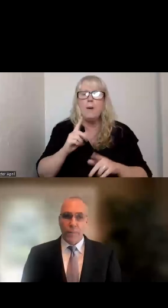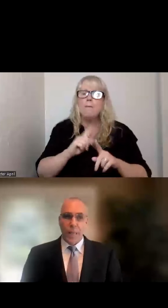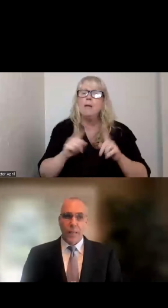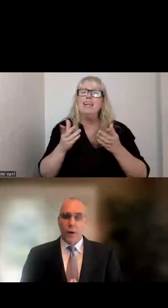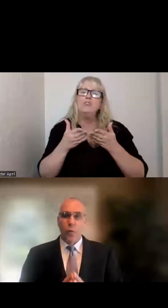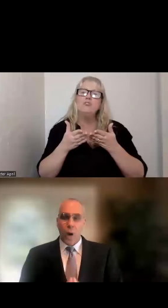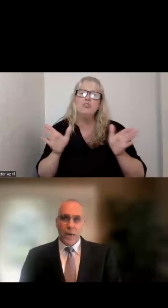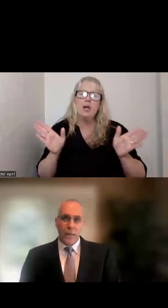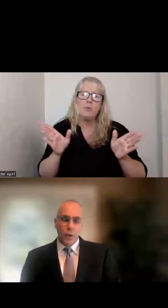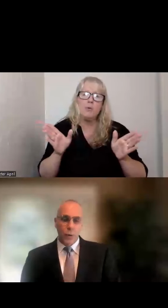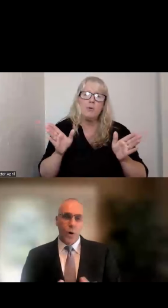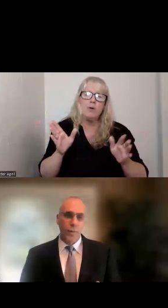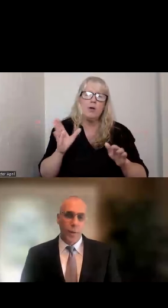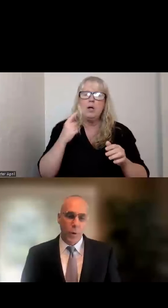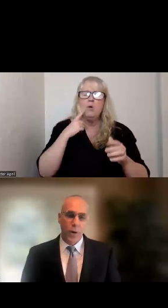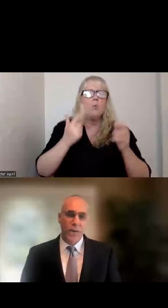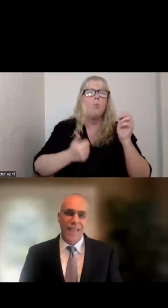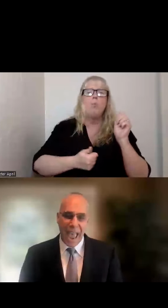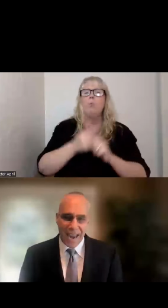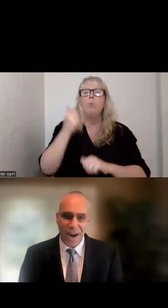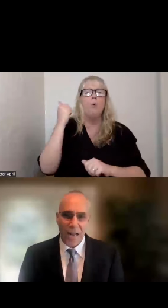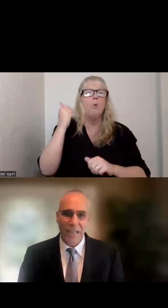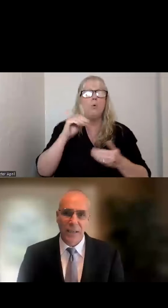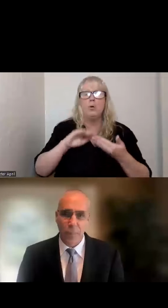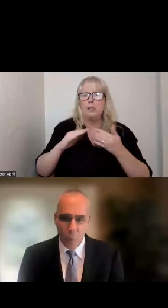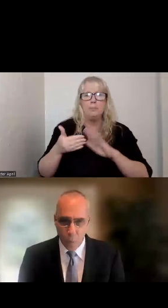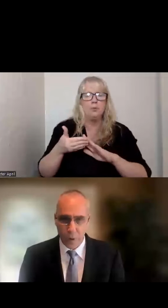THE GREATEST MAJORITY OF COMMUNITIES CANNOT SUPPORT